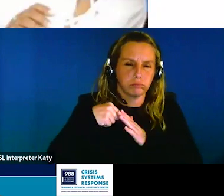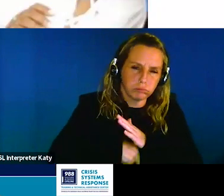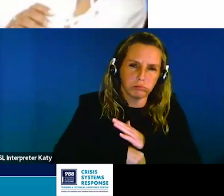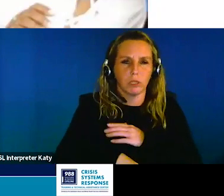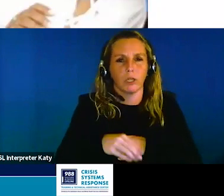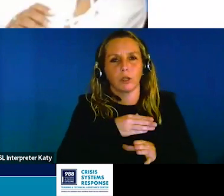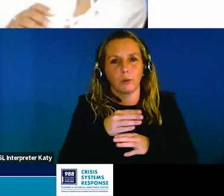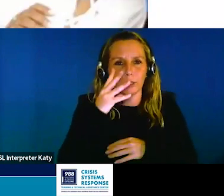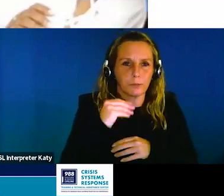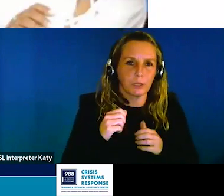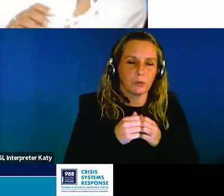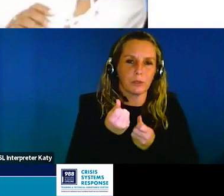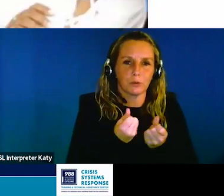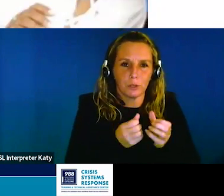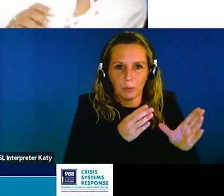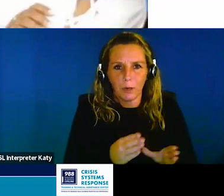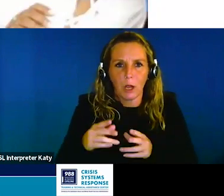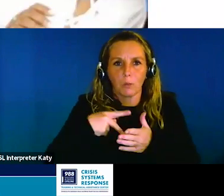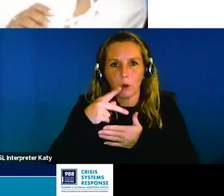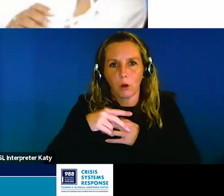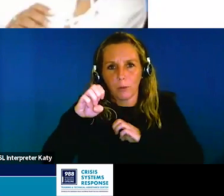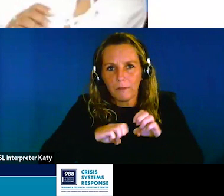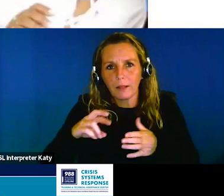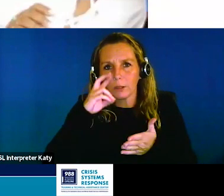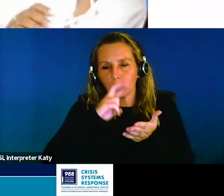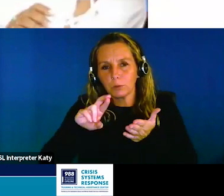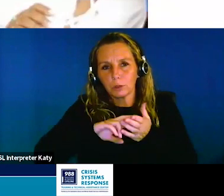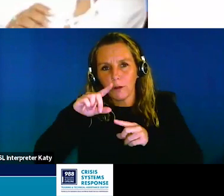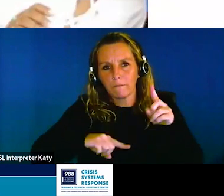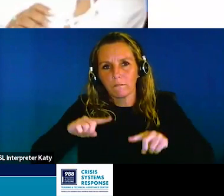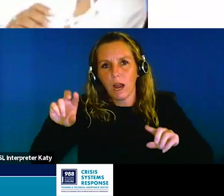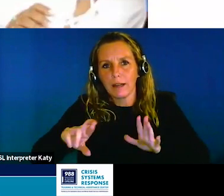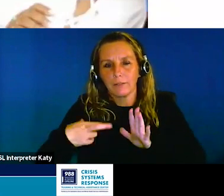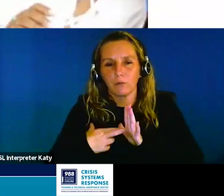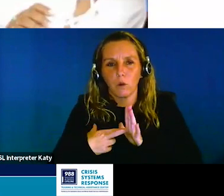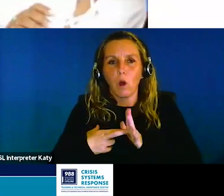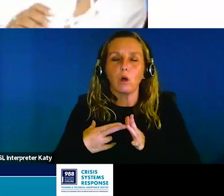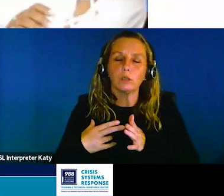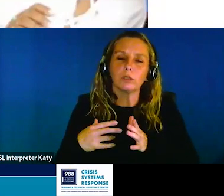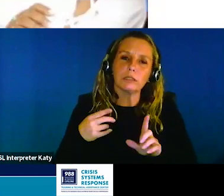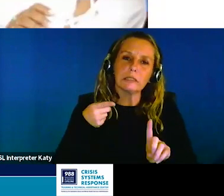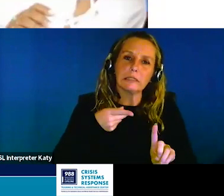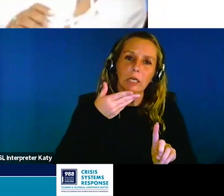and program evaluation and research and a variety of other roles, which makes her uniquely and